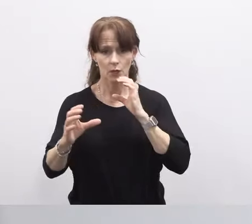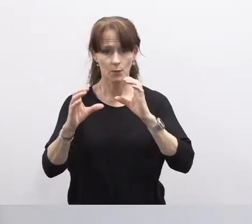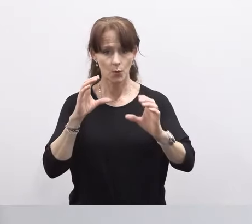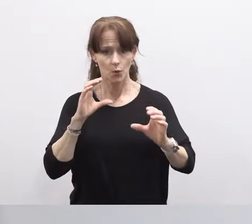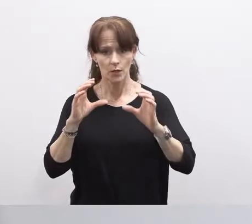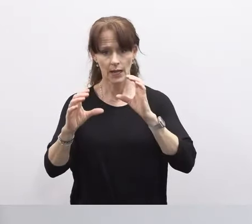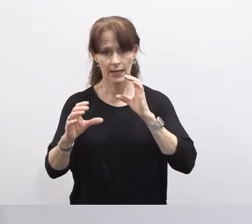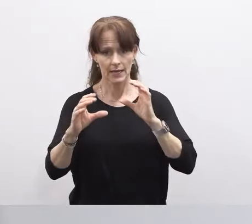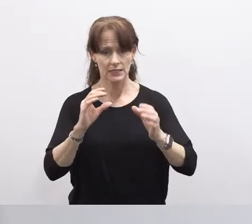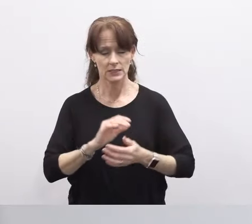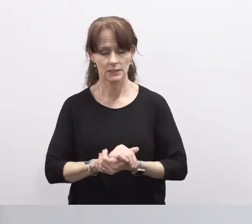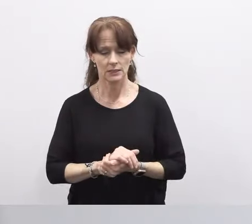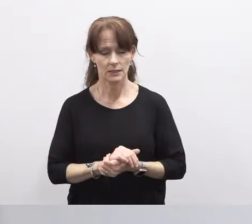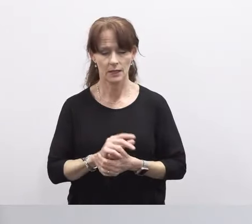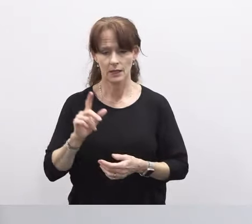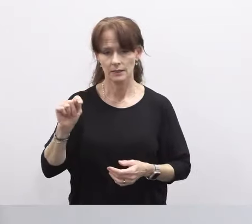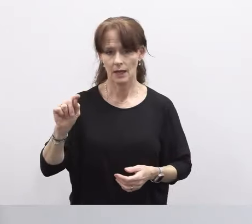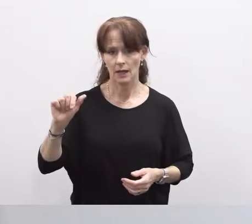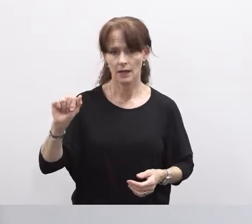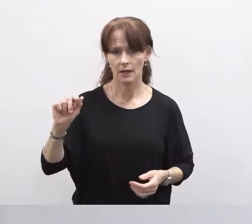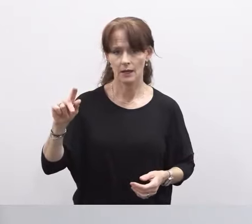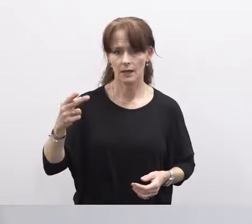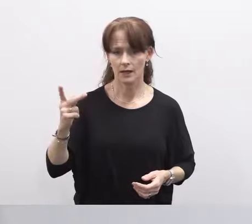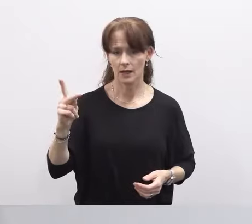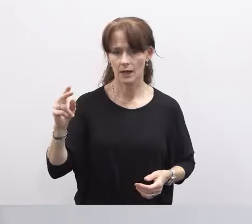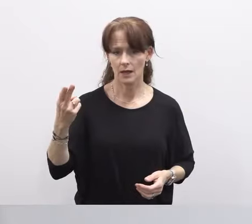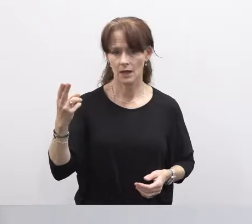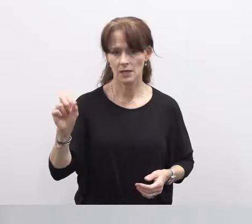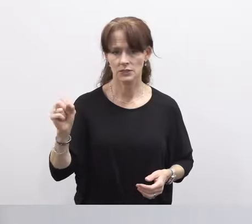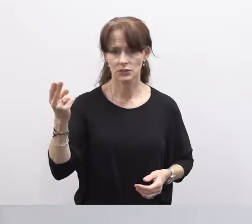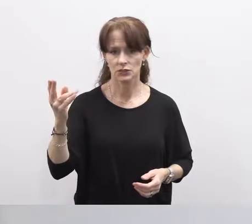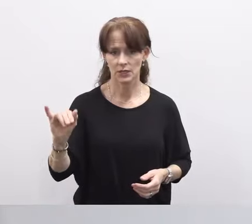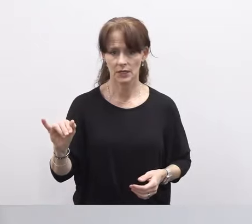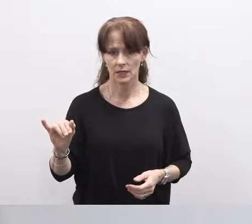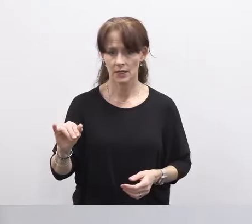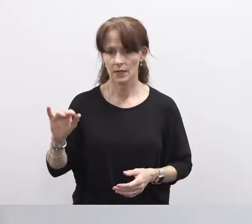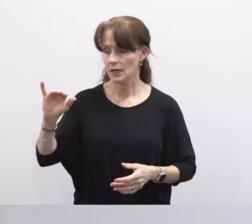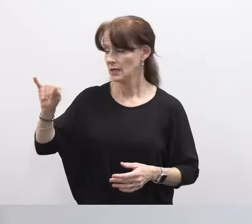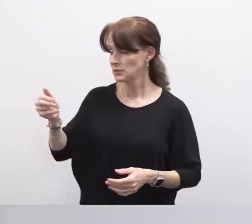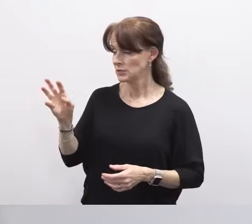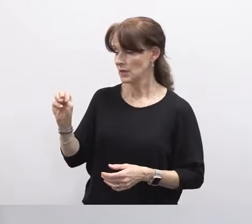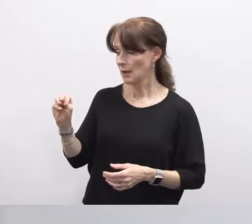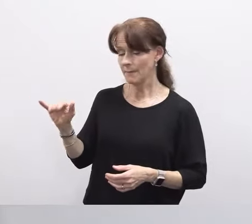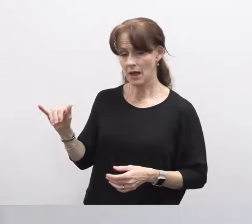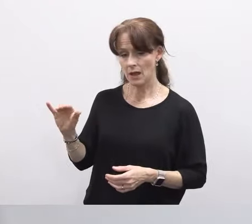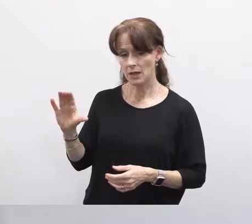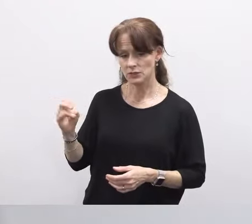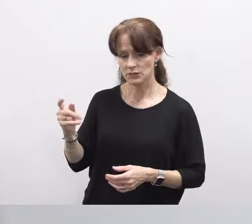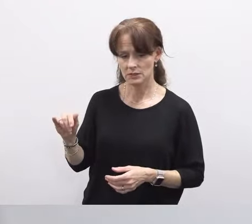So Ms. Takahashi. Sure, I'm happy to introduce Gema Ptasinski from Clifton Larson and Allen,